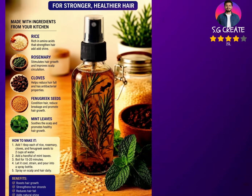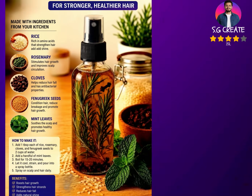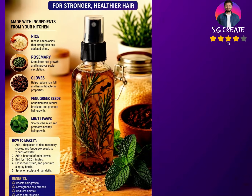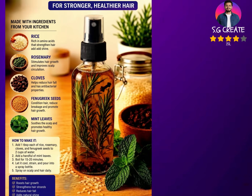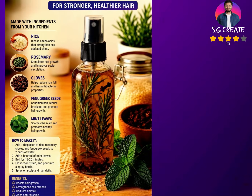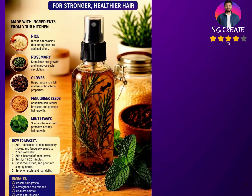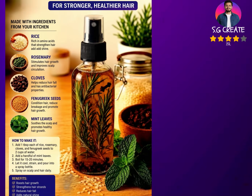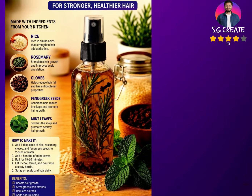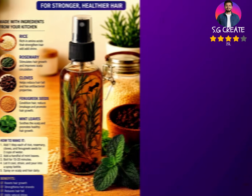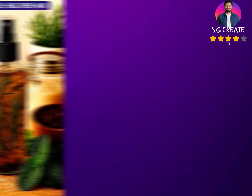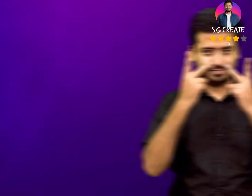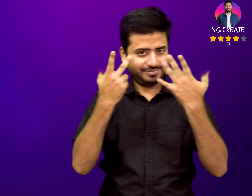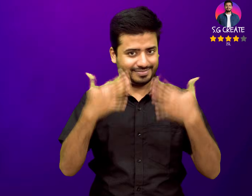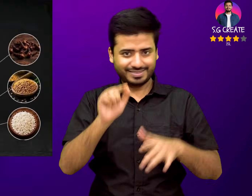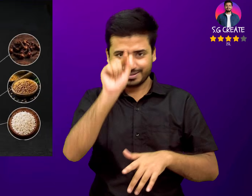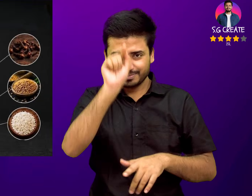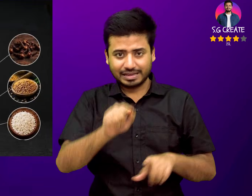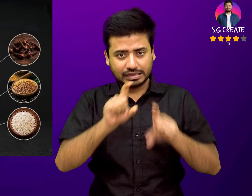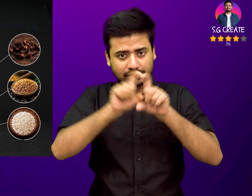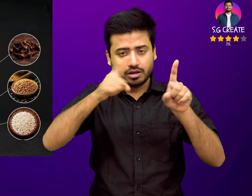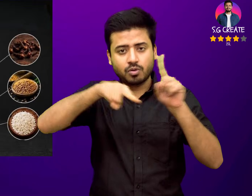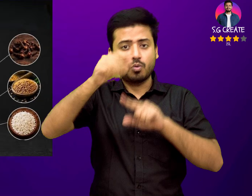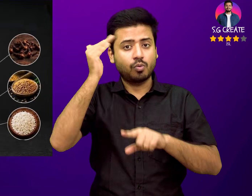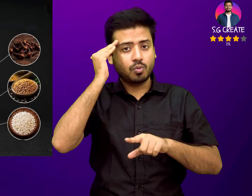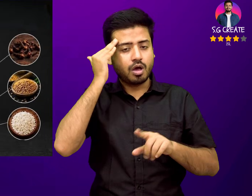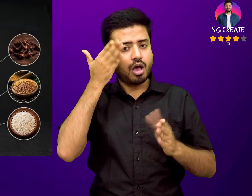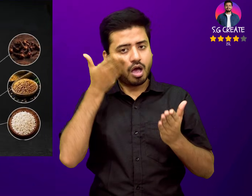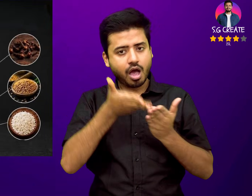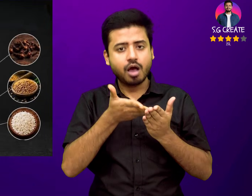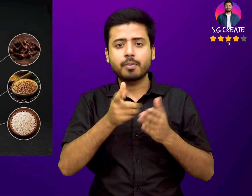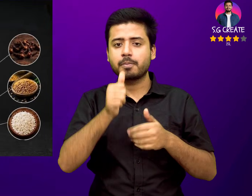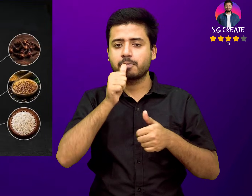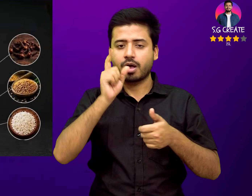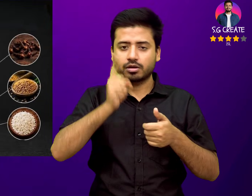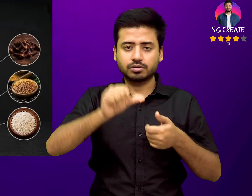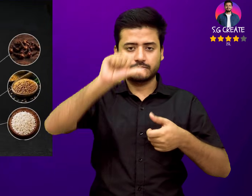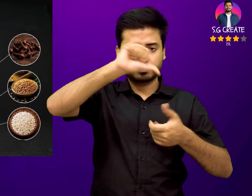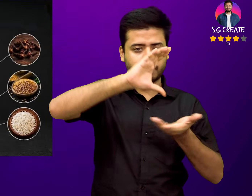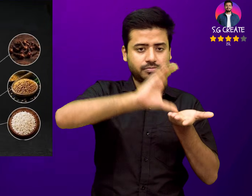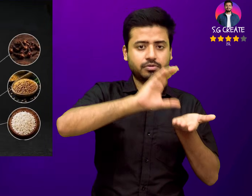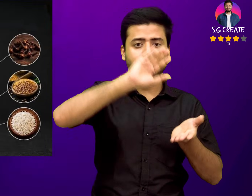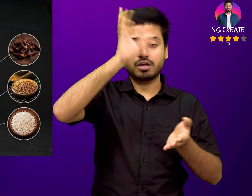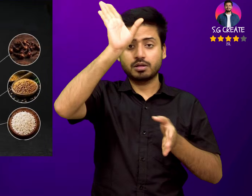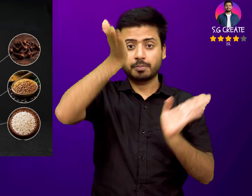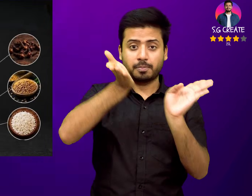to the hair follicles. More blood flow means more oxygen and nutrients are delivered to the follicle